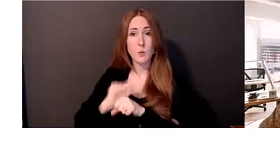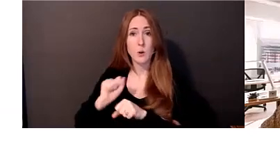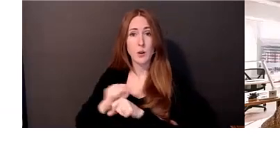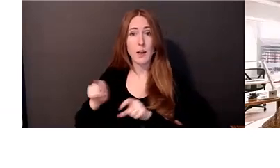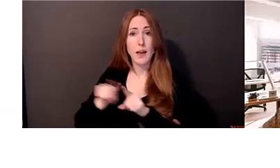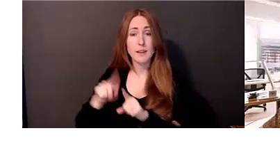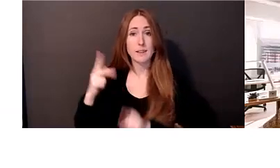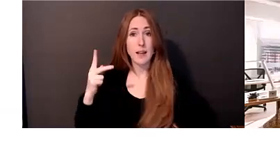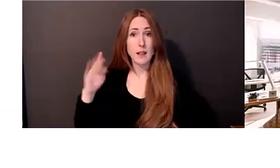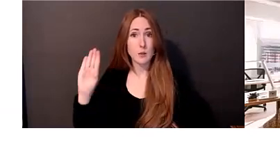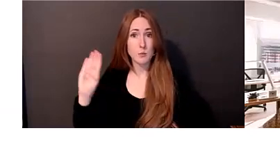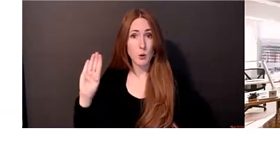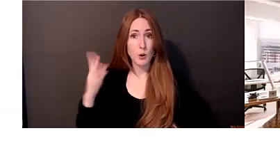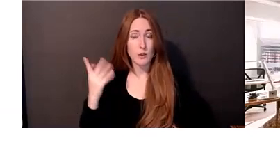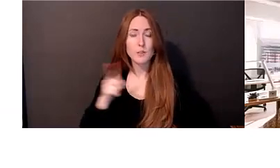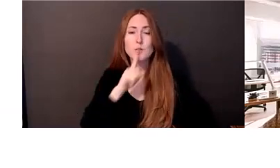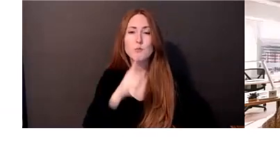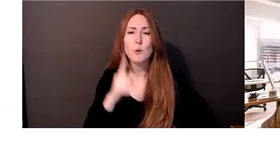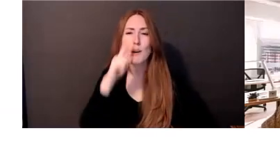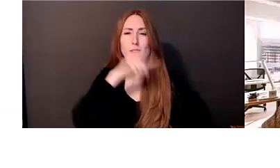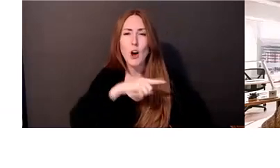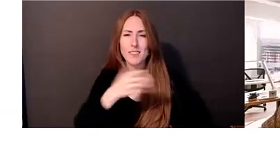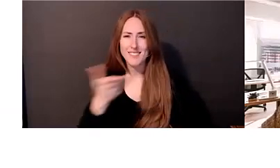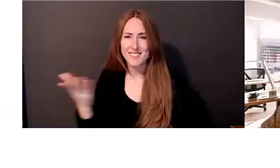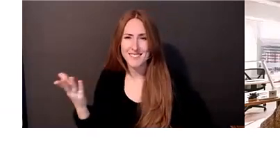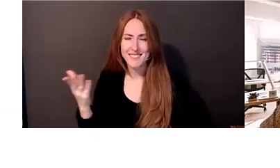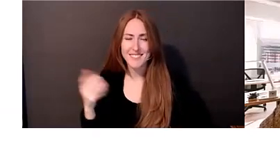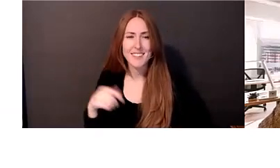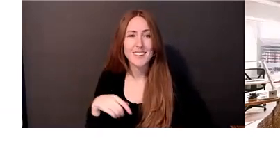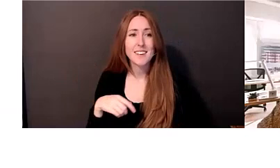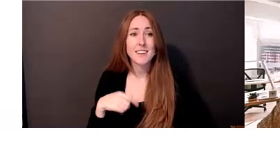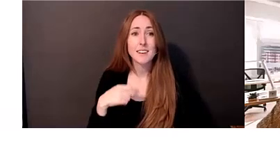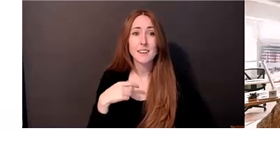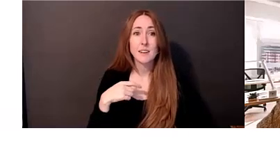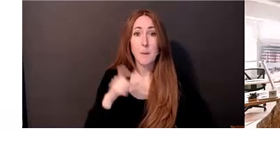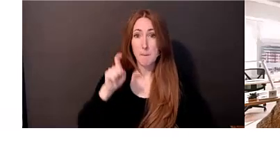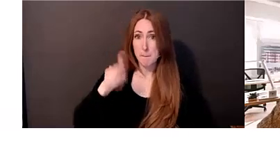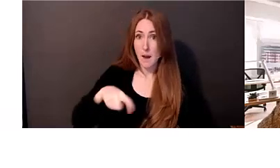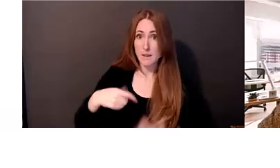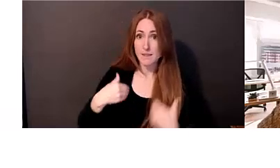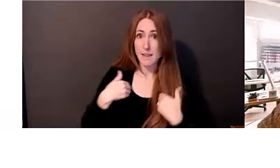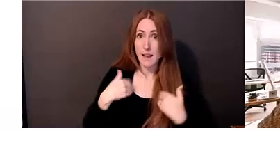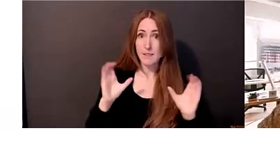So it's a true or false. I have to get a certificate to be able to do brokering activities or--